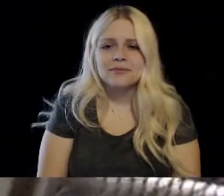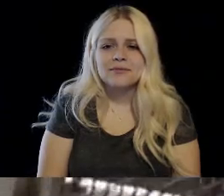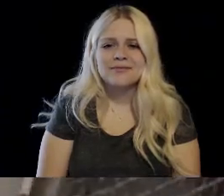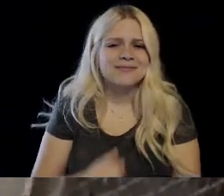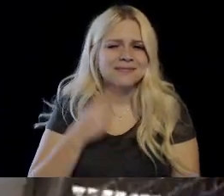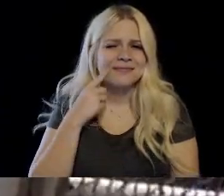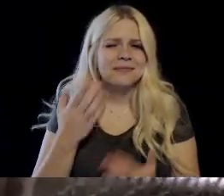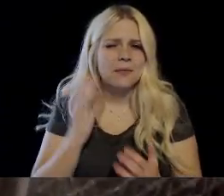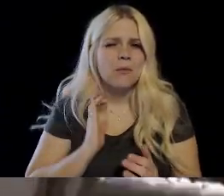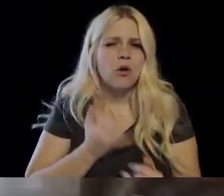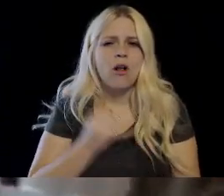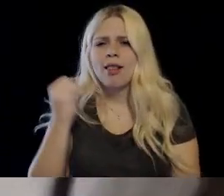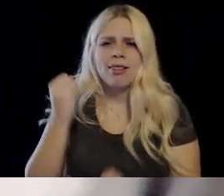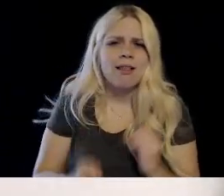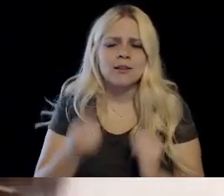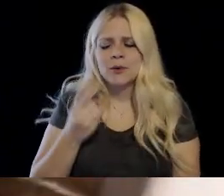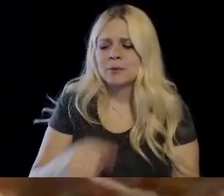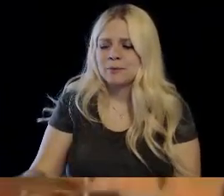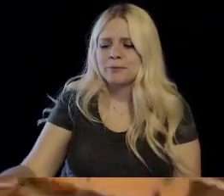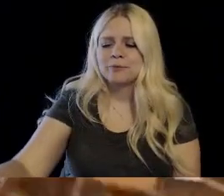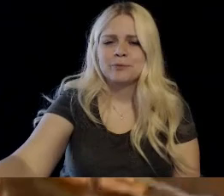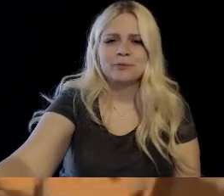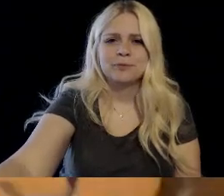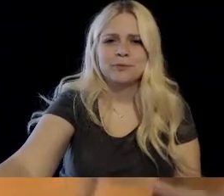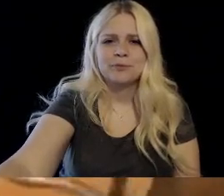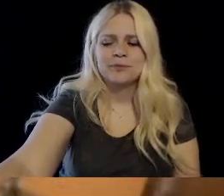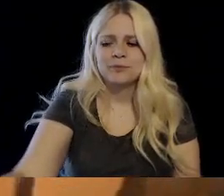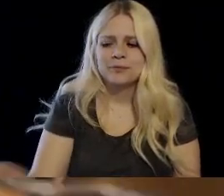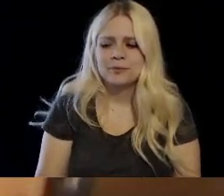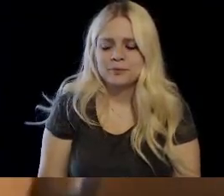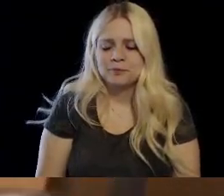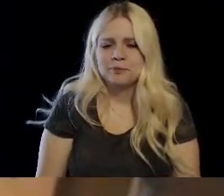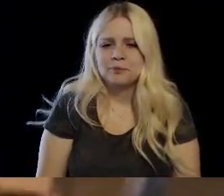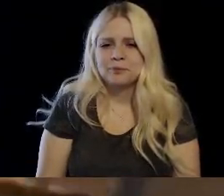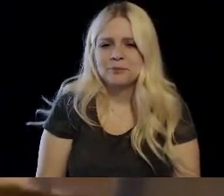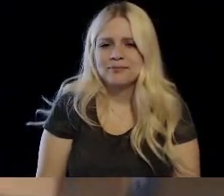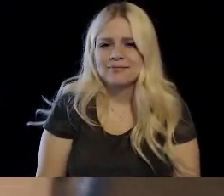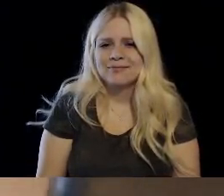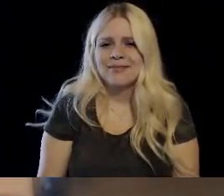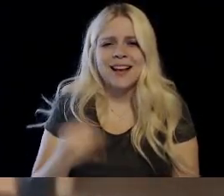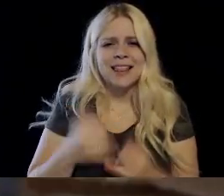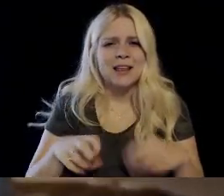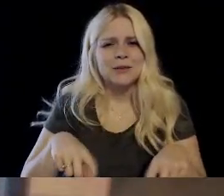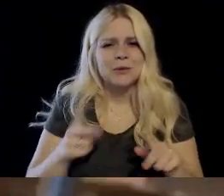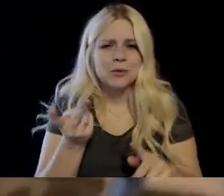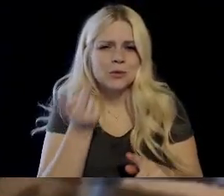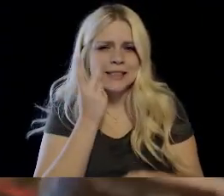Erica: This is our last pass, you guys. Last chance to see the grizz in action. So, we've